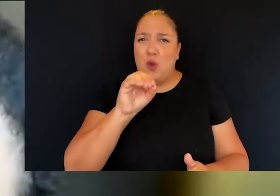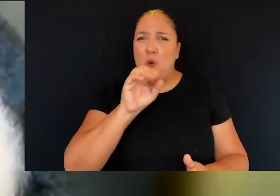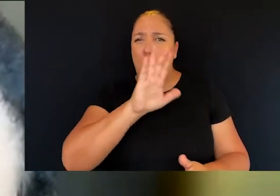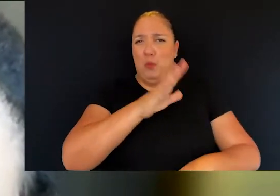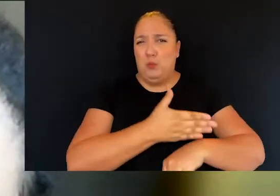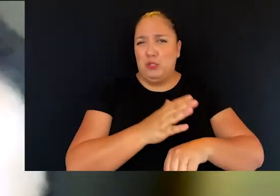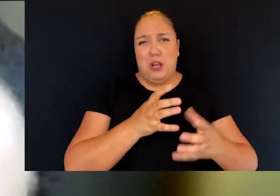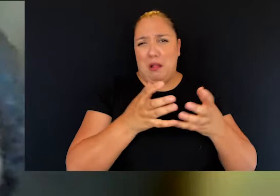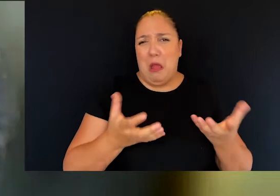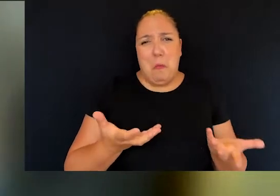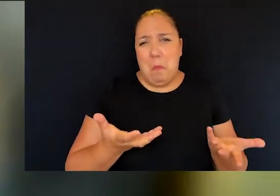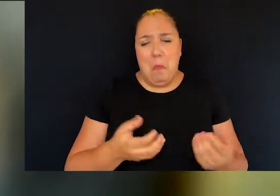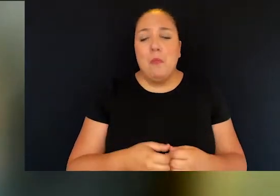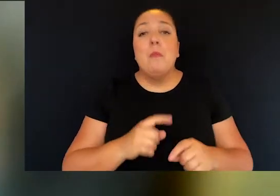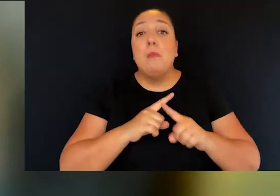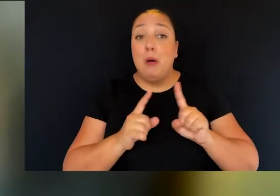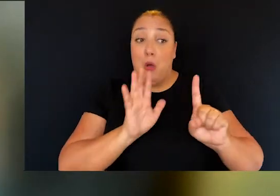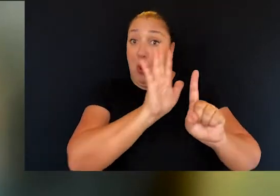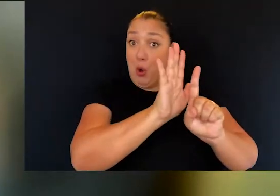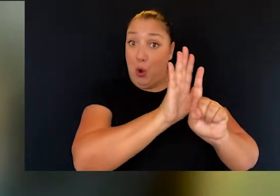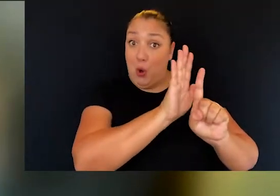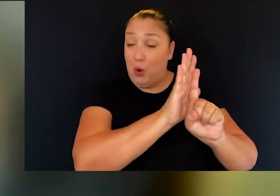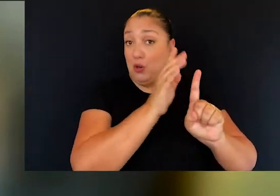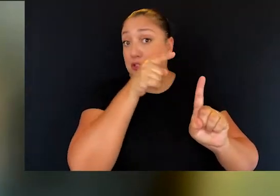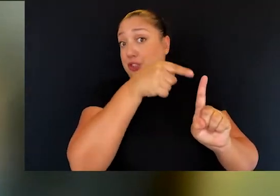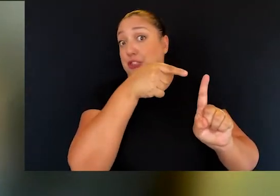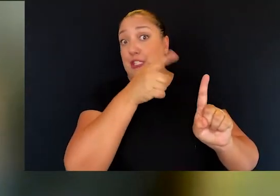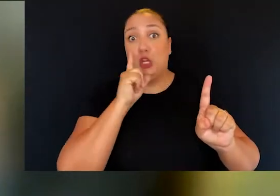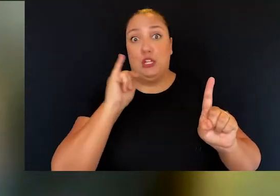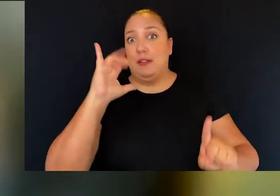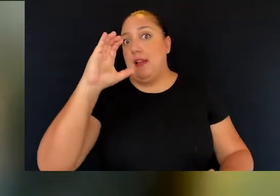but I do follow her more as a-- more as an icon